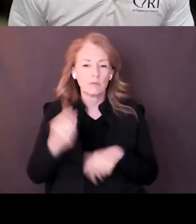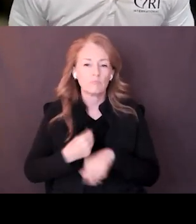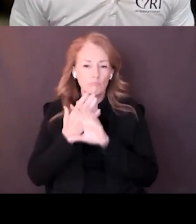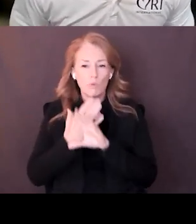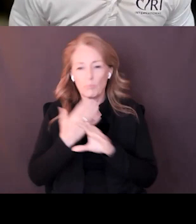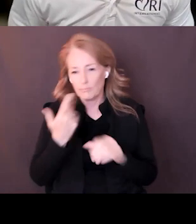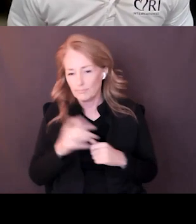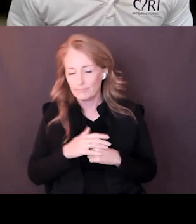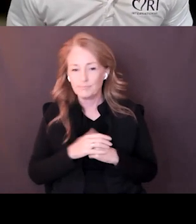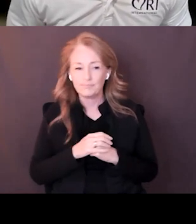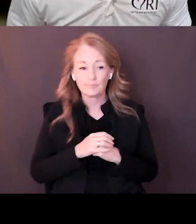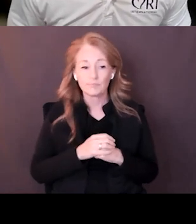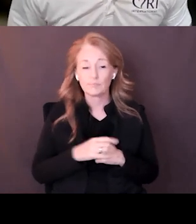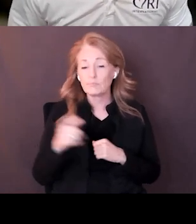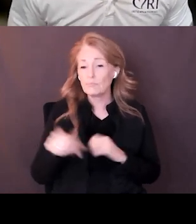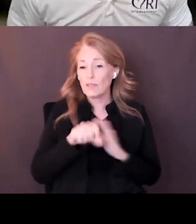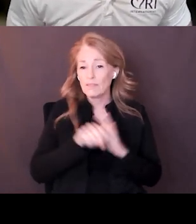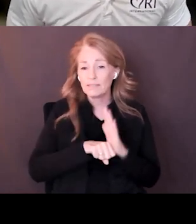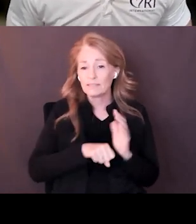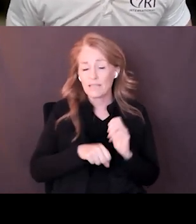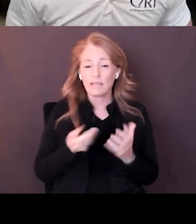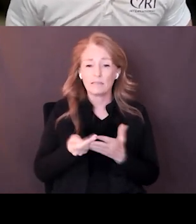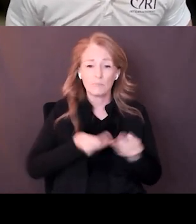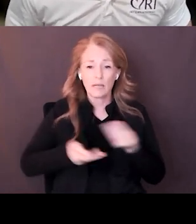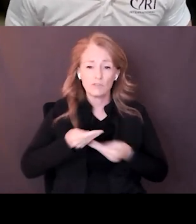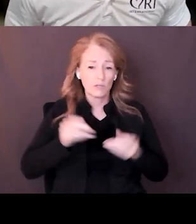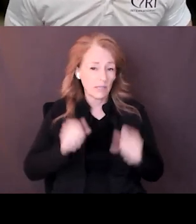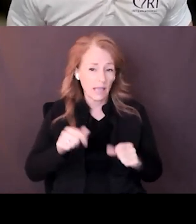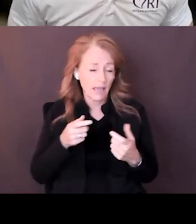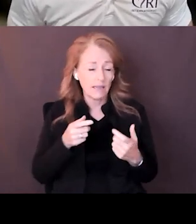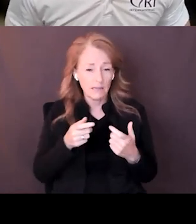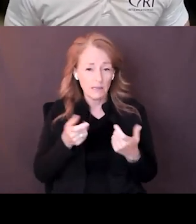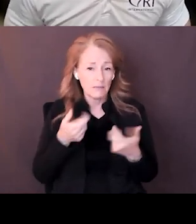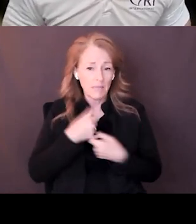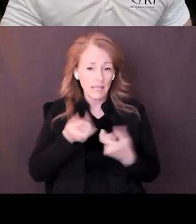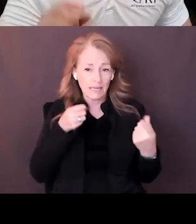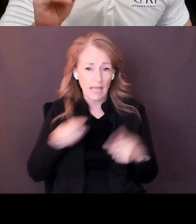YOUR STATE BUDGET CAN PULL THIS OFF. I THINK YOUR COSTS WILL DROP AS YOU IMPLEMENT THE SYSTEM.